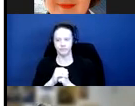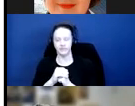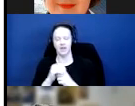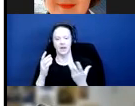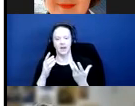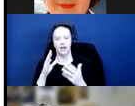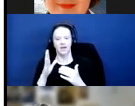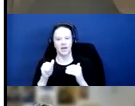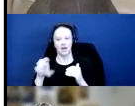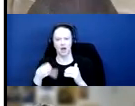that are also asking for money.